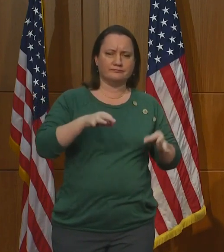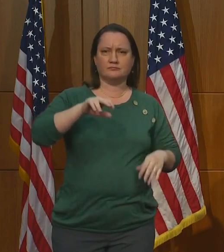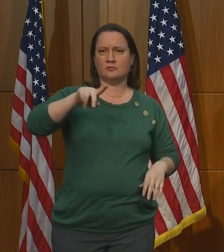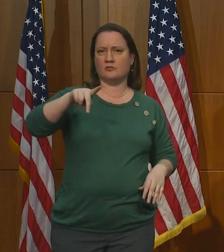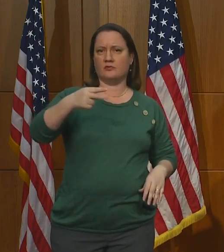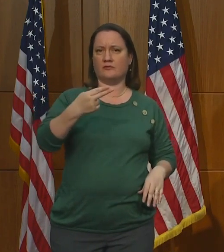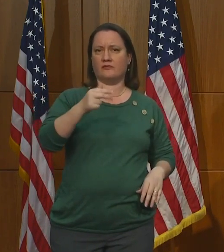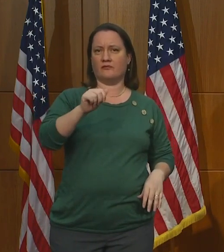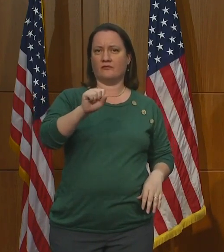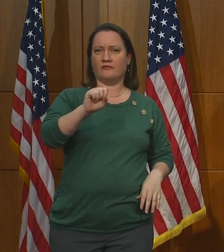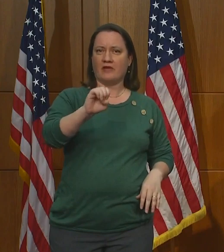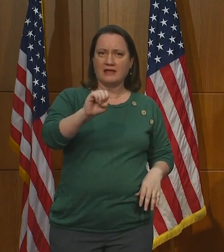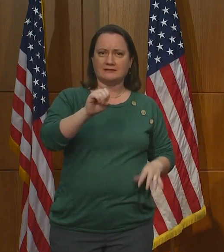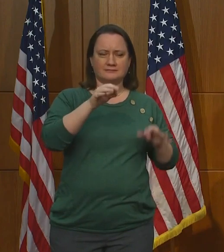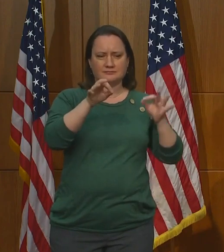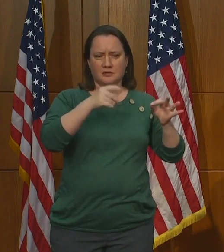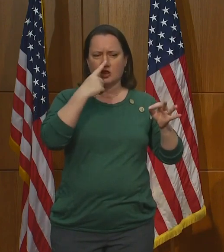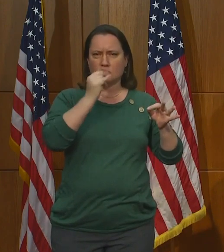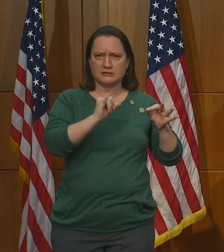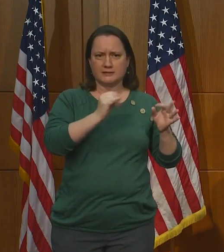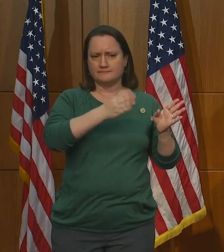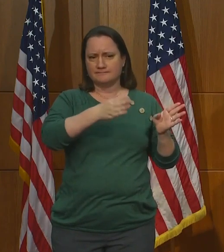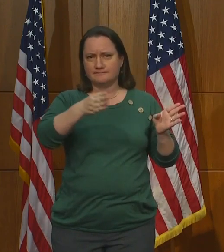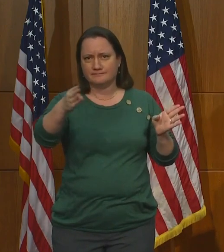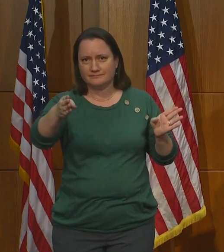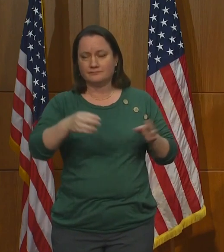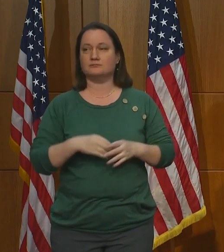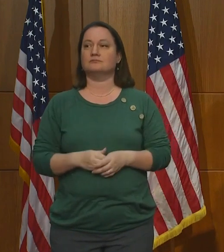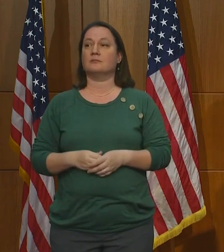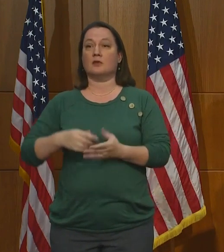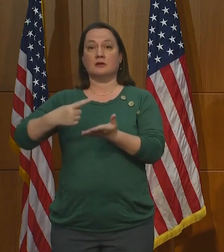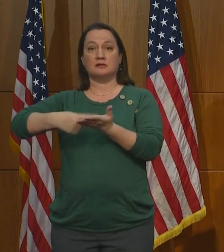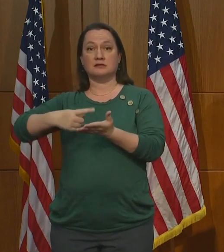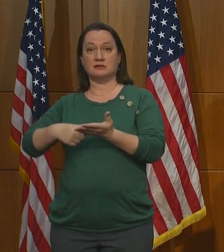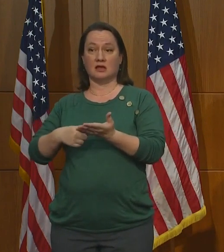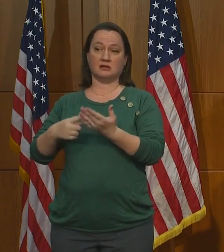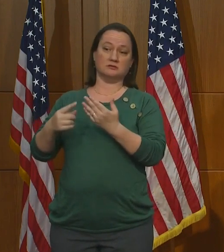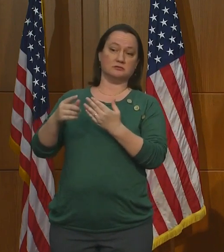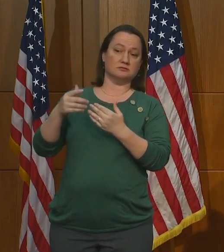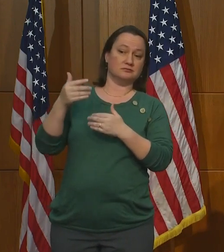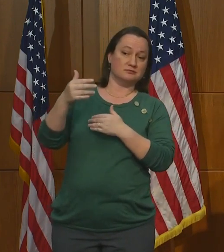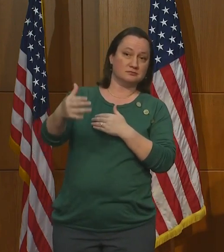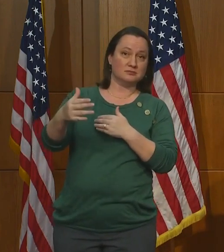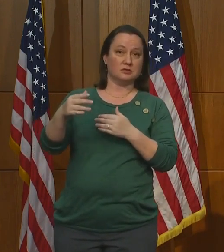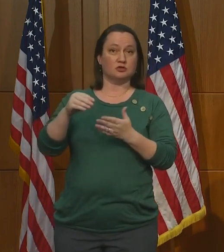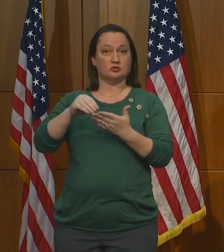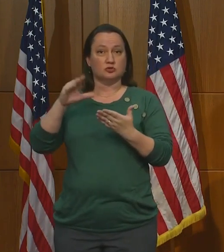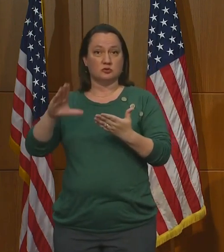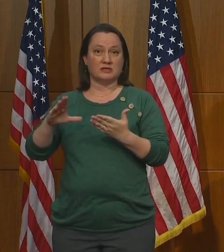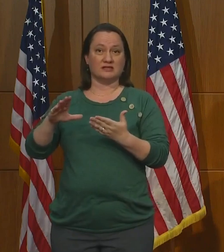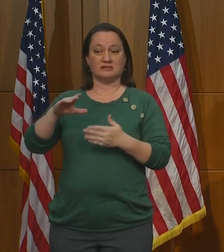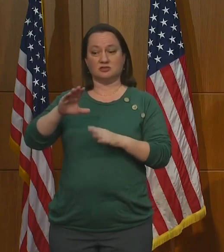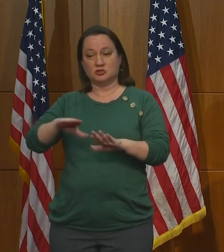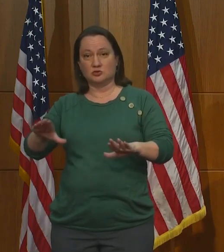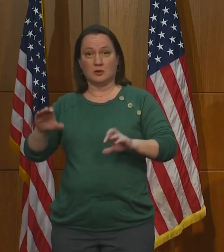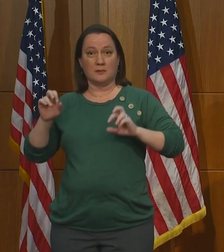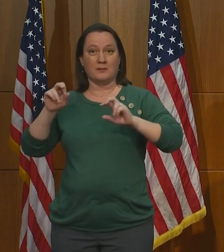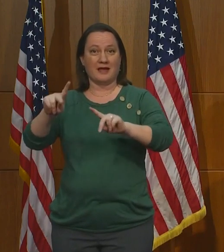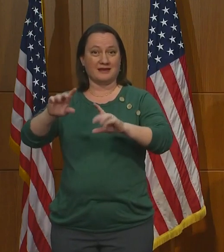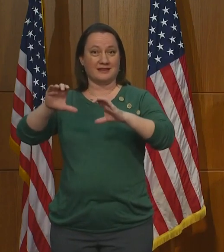TALK ABOUT THE FACES AND AS WE TALK ABOUT- OUR EXCITEMENT OF